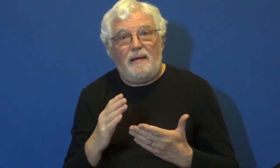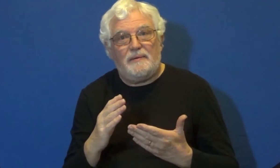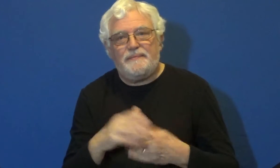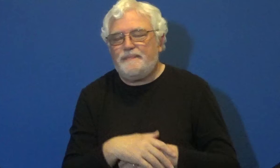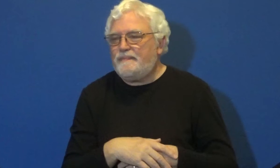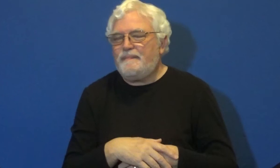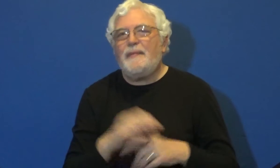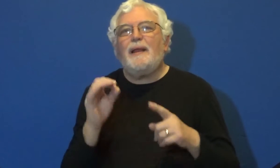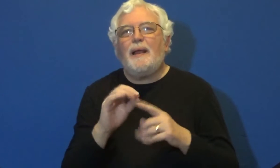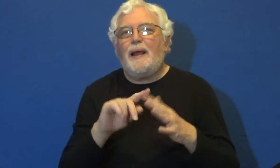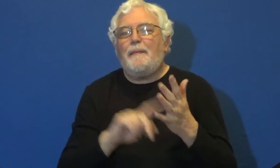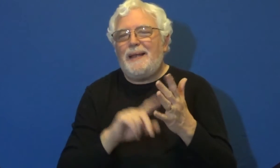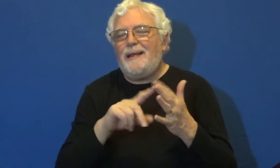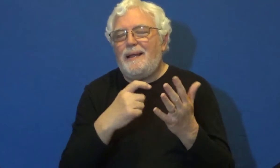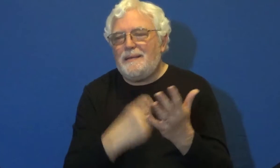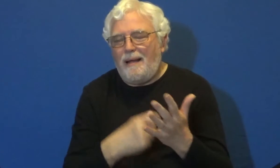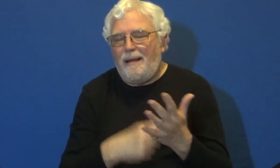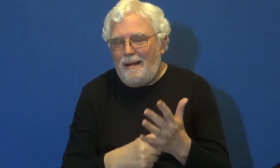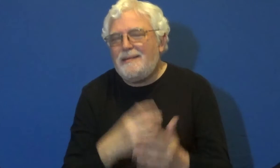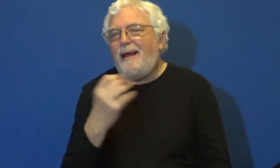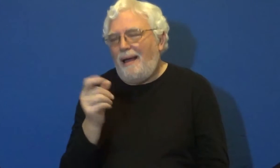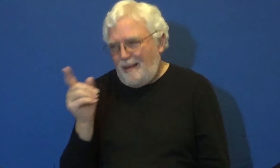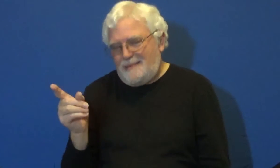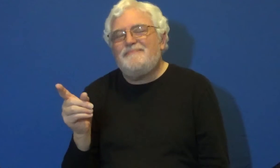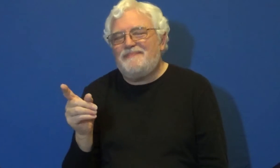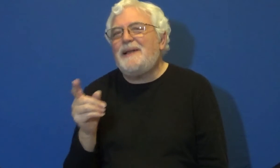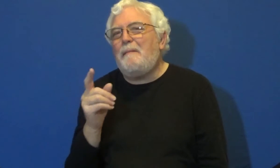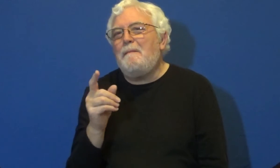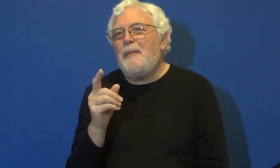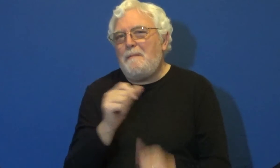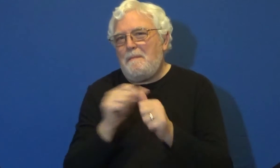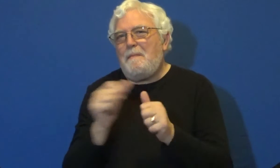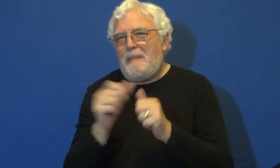Peter has a better idea! intimating in this